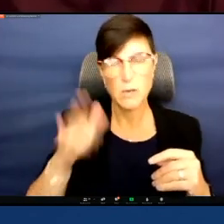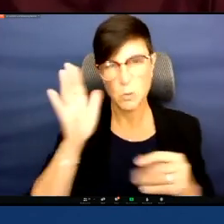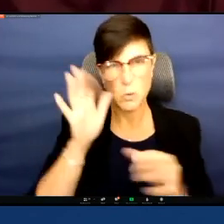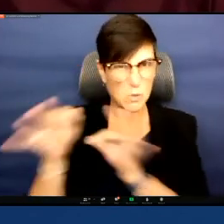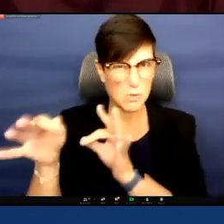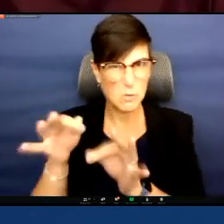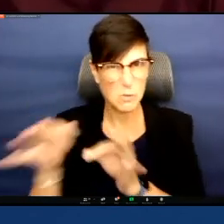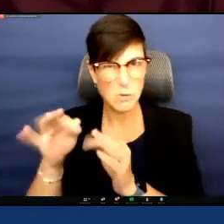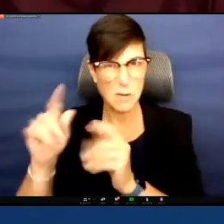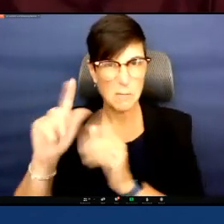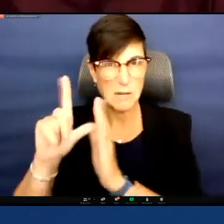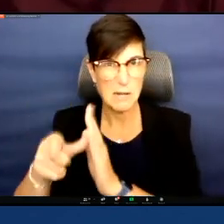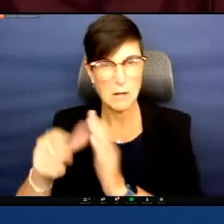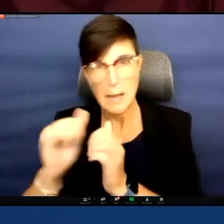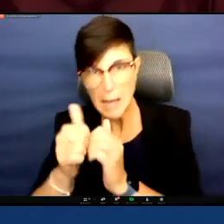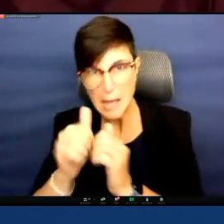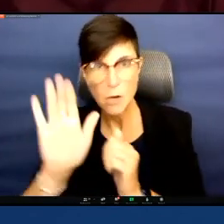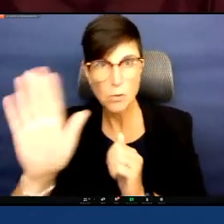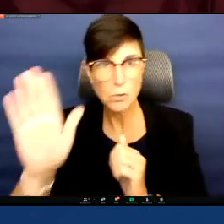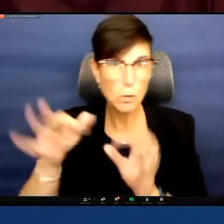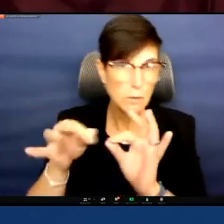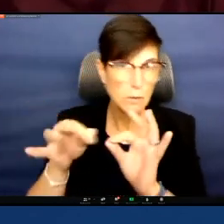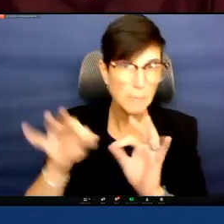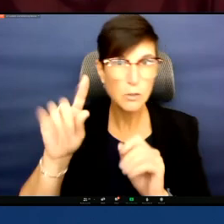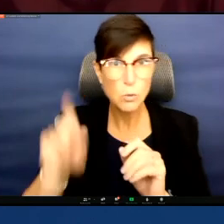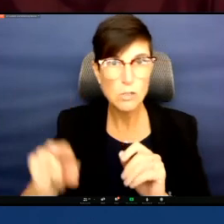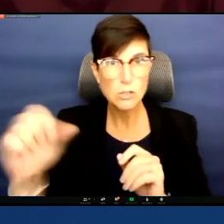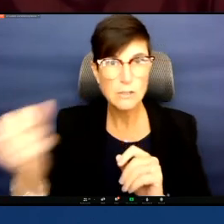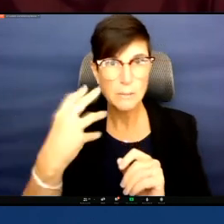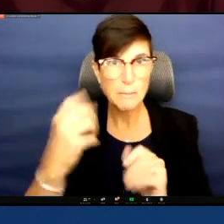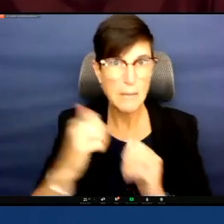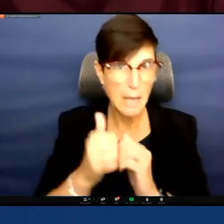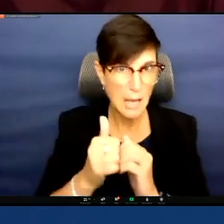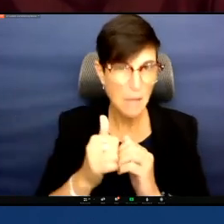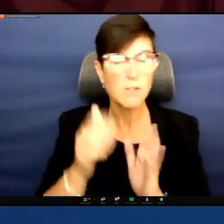submit questions here in a bit. But first, please allow me to introduce